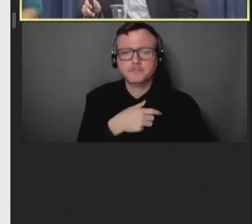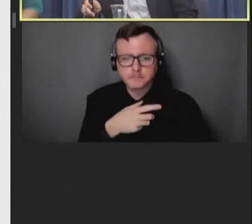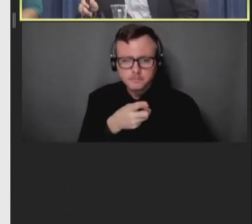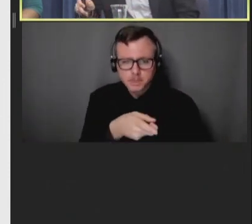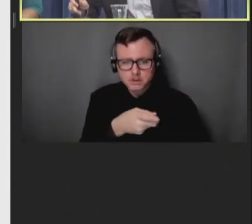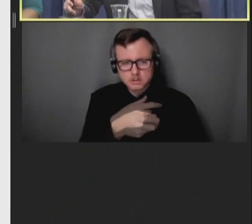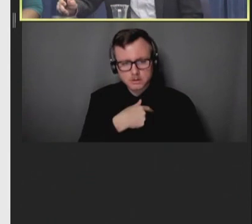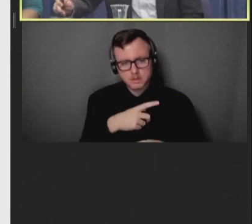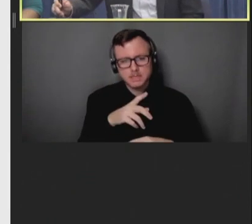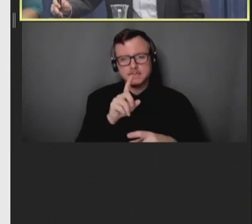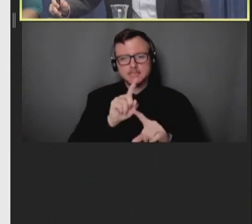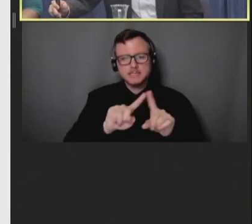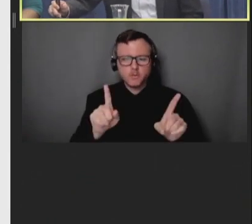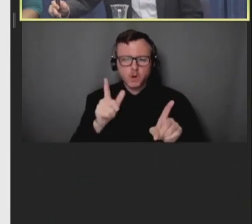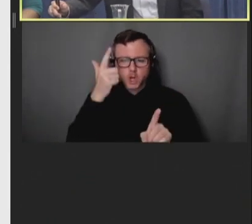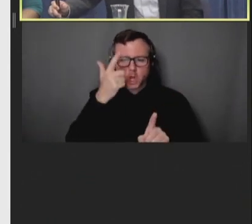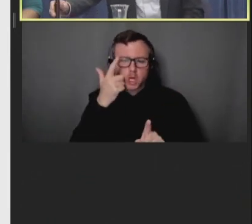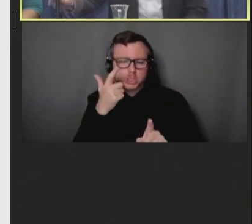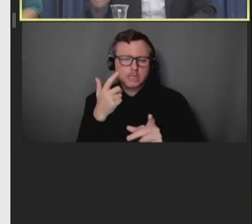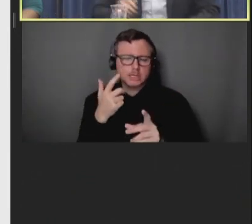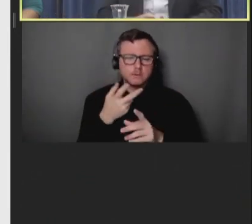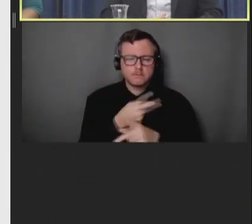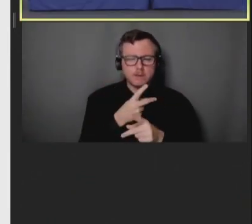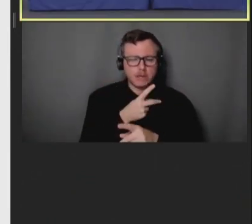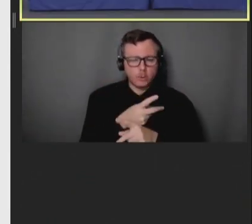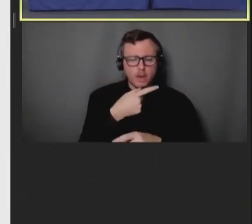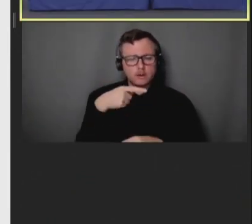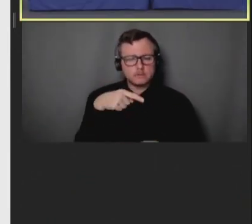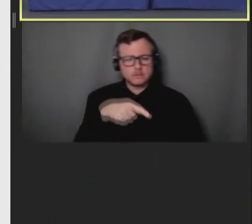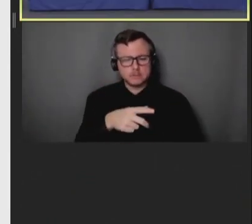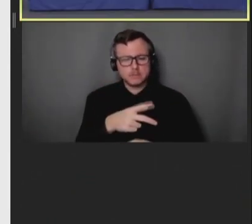Robert Hopkins: Thank you. John Dunn.